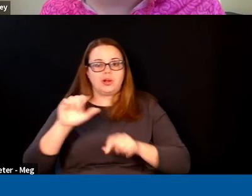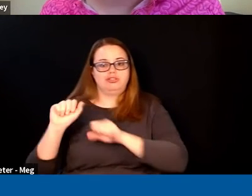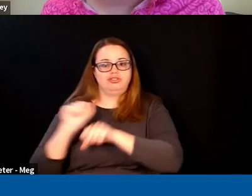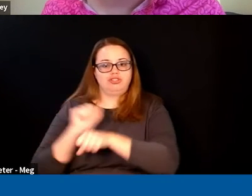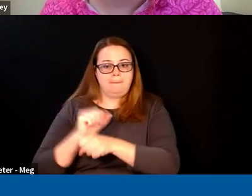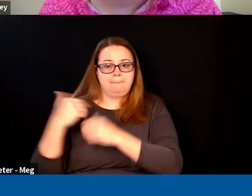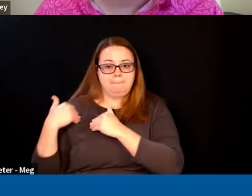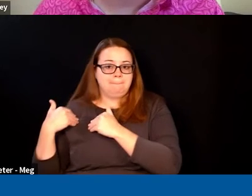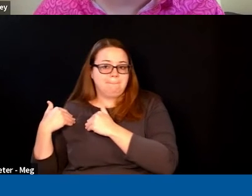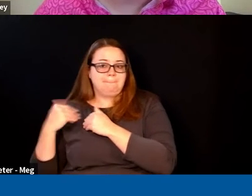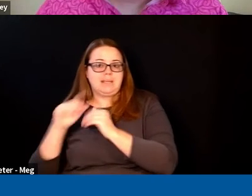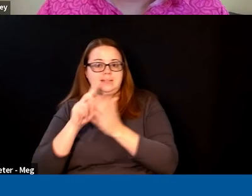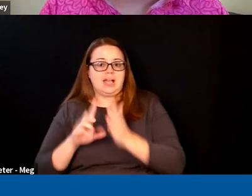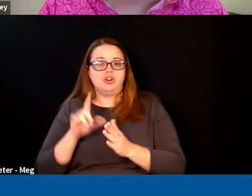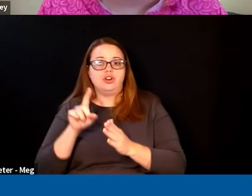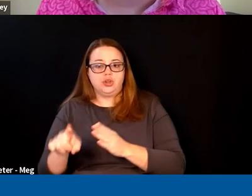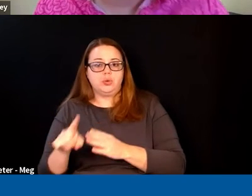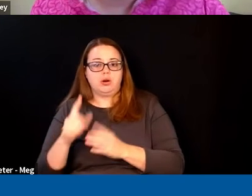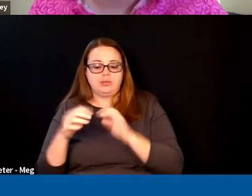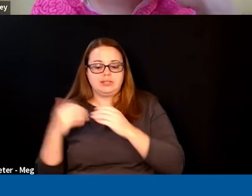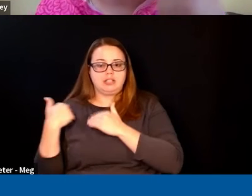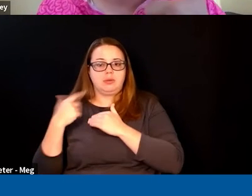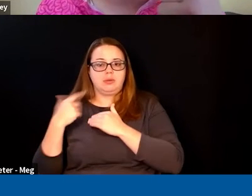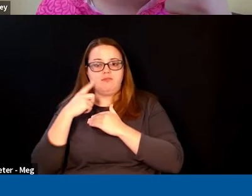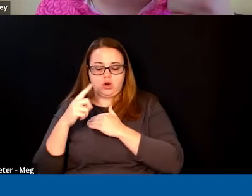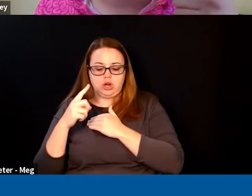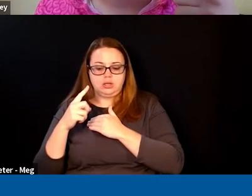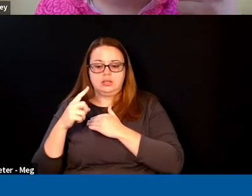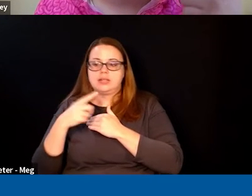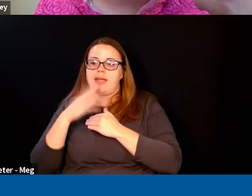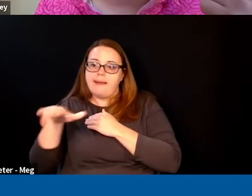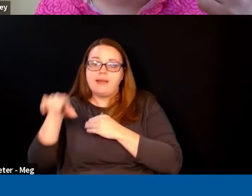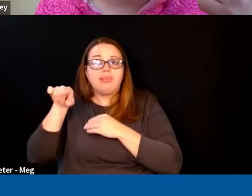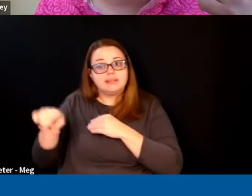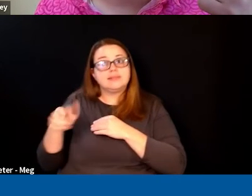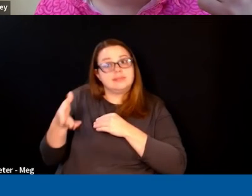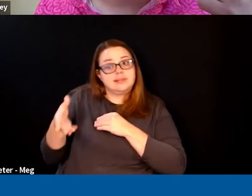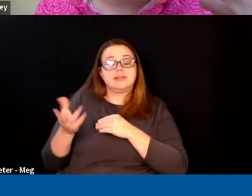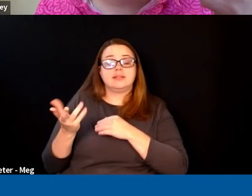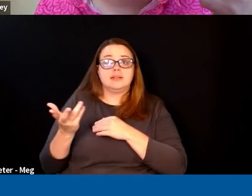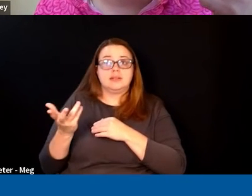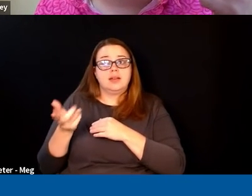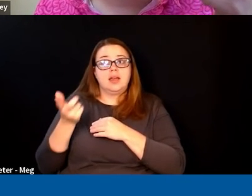to be a diplomat and socialize that A, this exists, B, we should do something about it